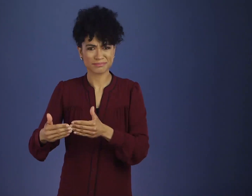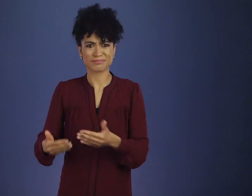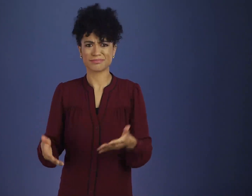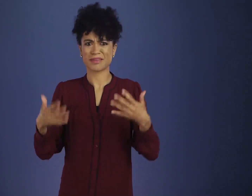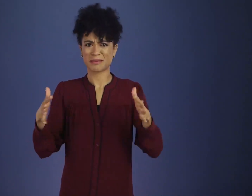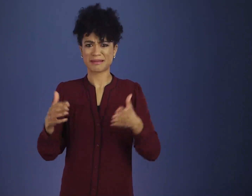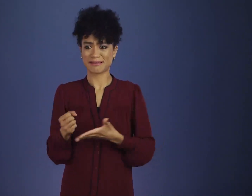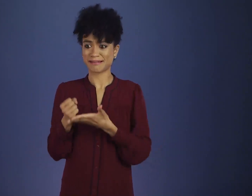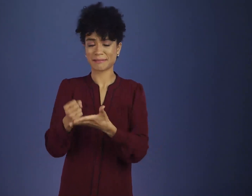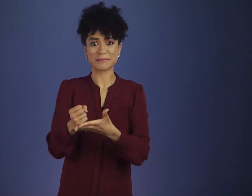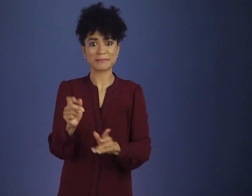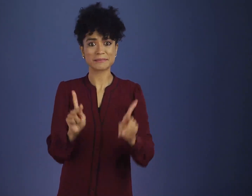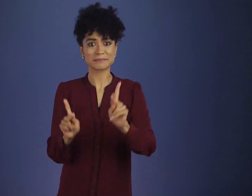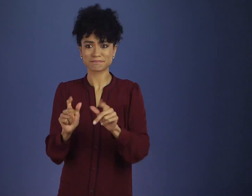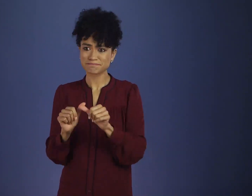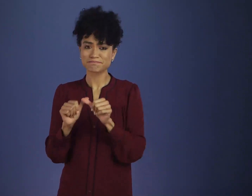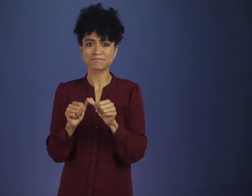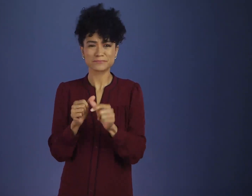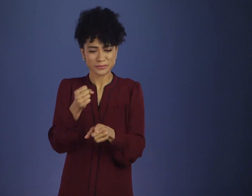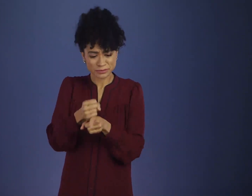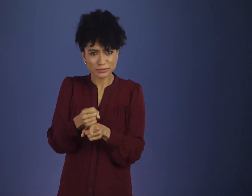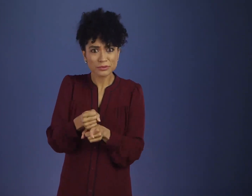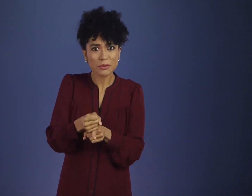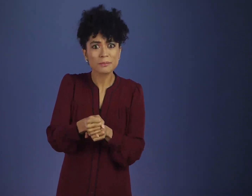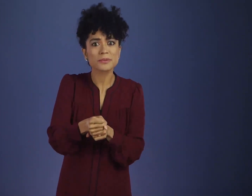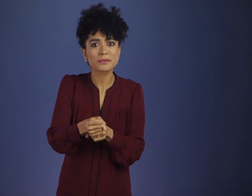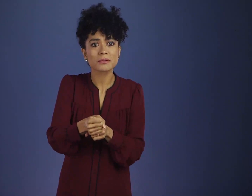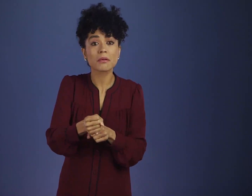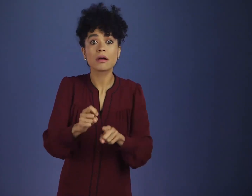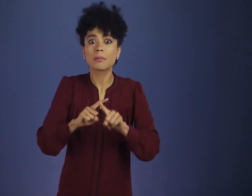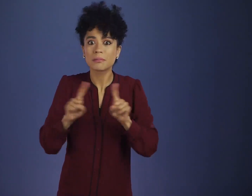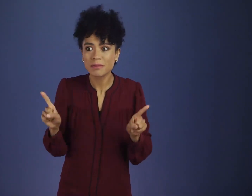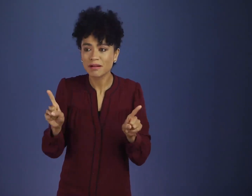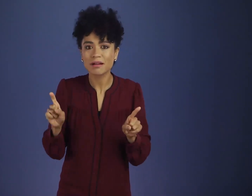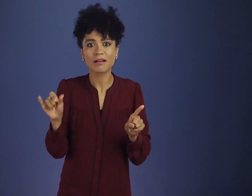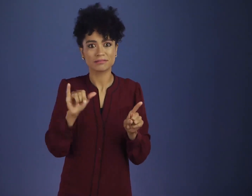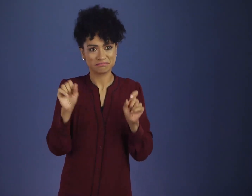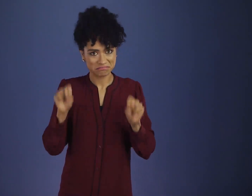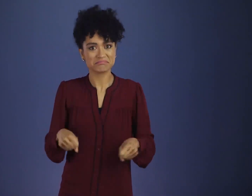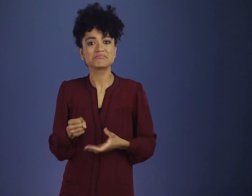They think that the Twelve Steps can mean more than sobriety for problem drinkers.